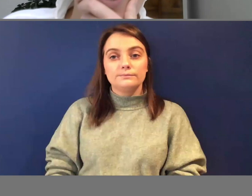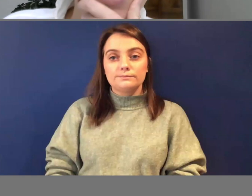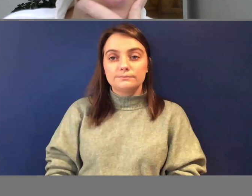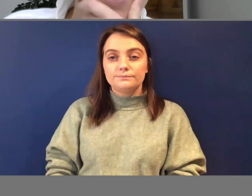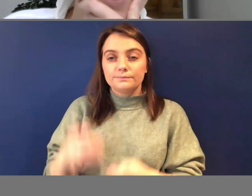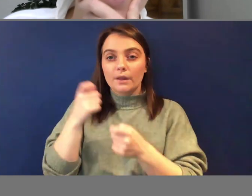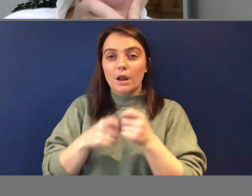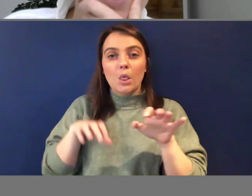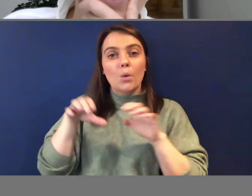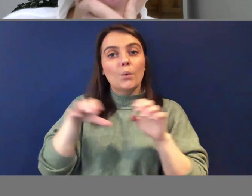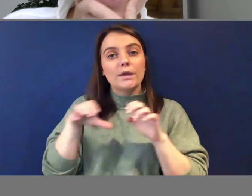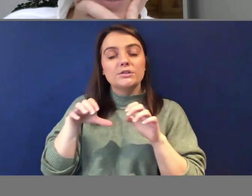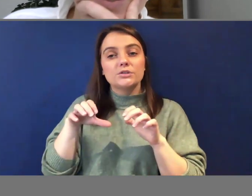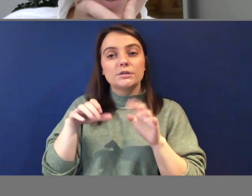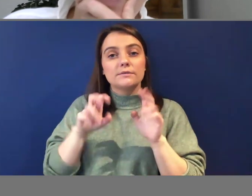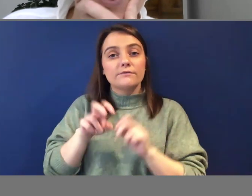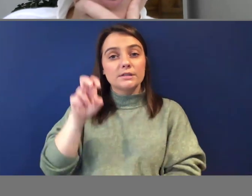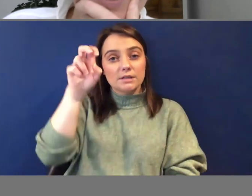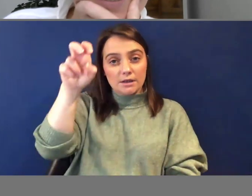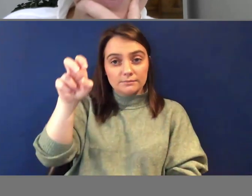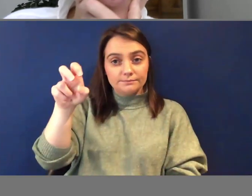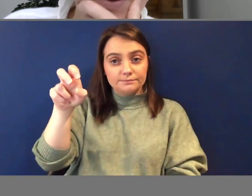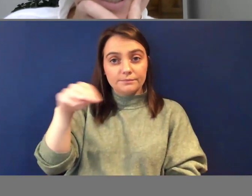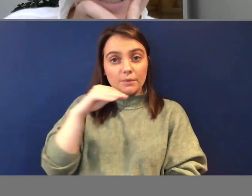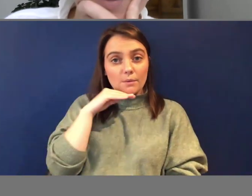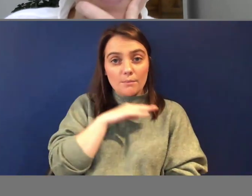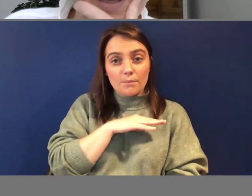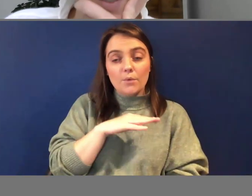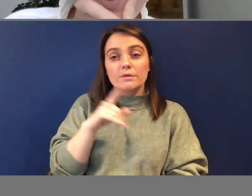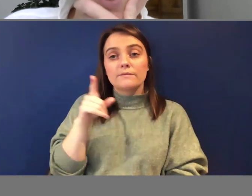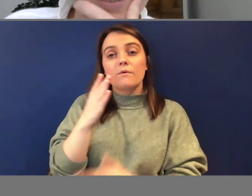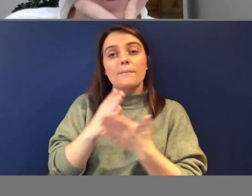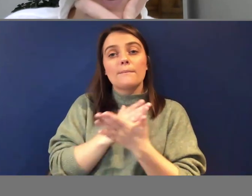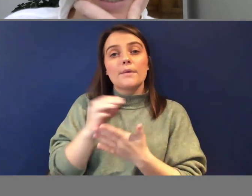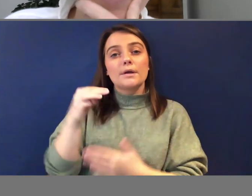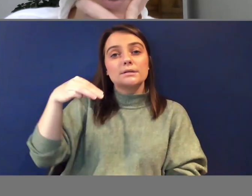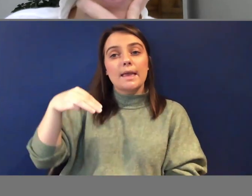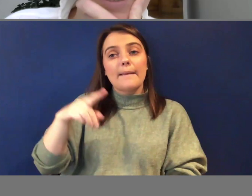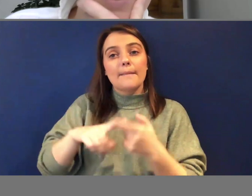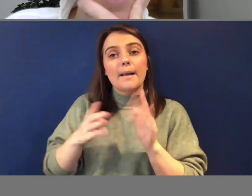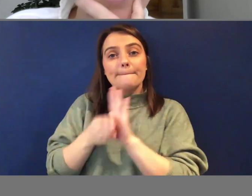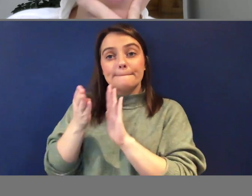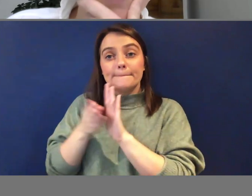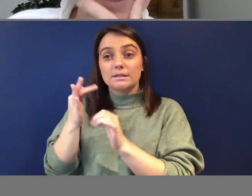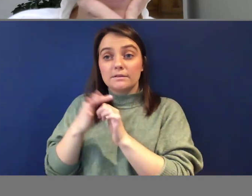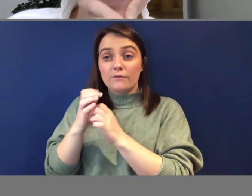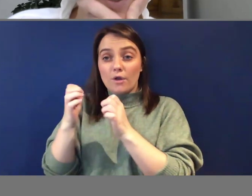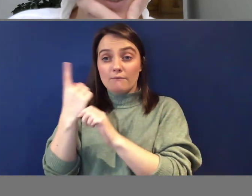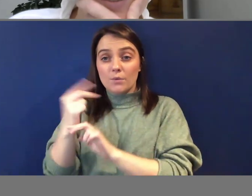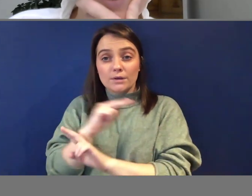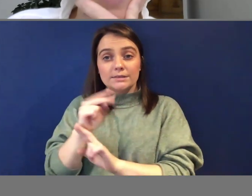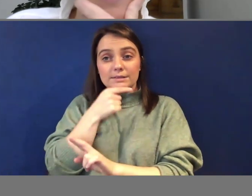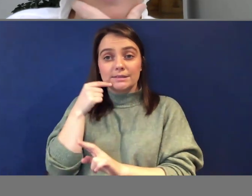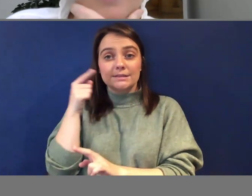location of stairs importantly for part M and in buildings for everyone it's not stipulated in part K